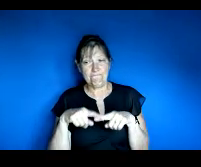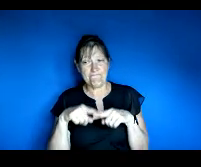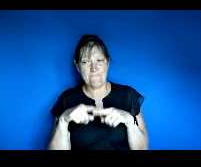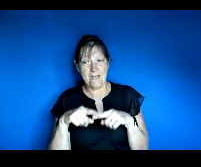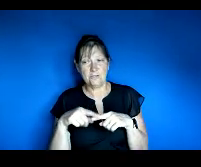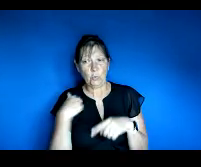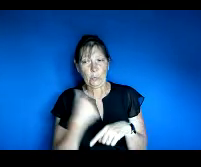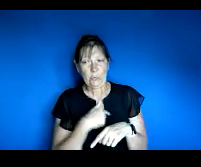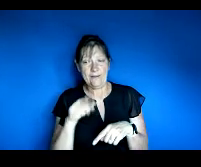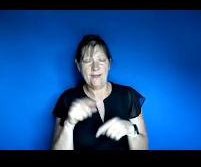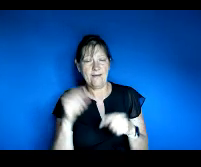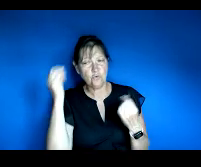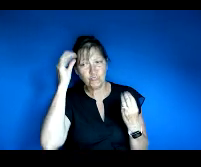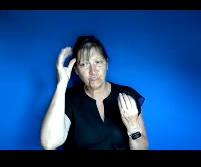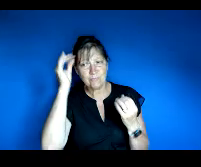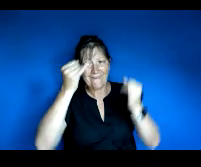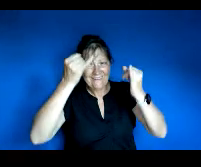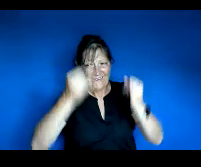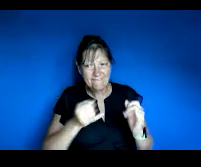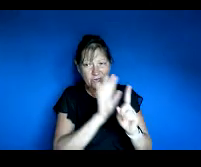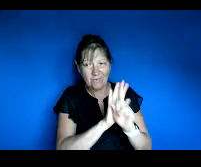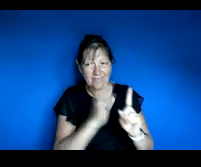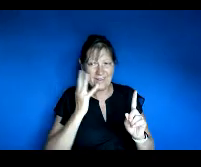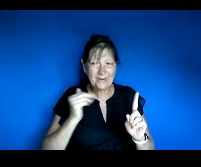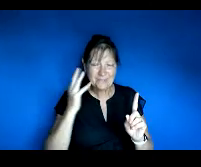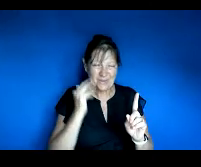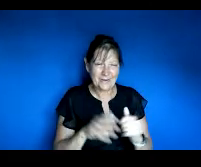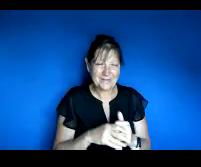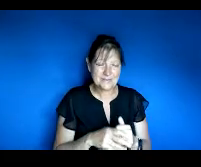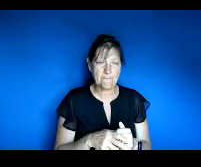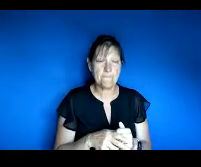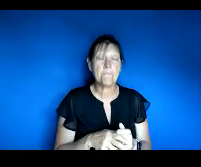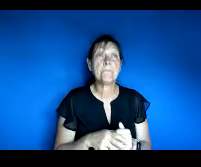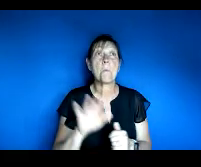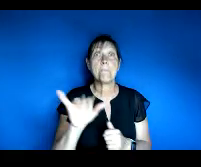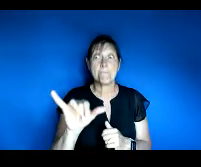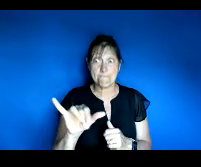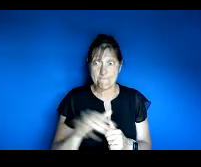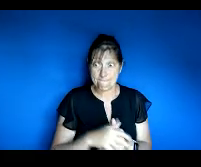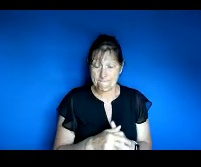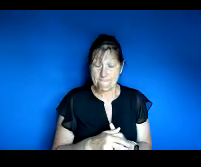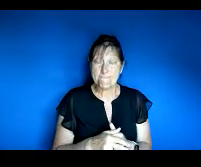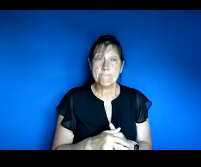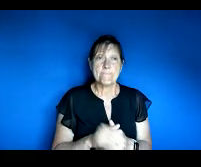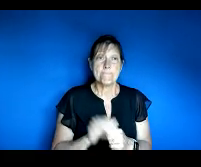to consider the individual's experience. The other thing is that we really want to make sure